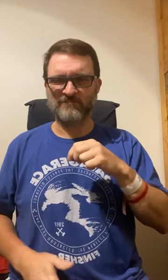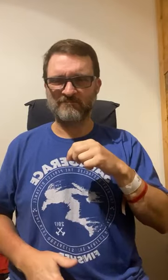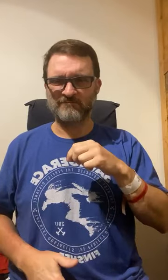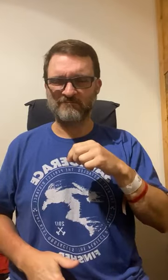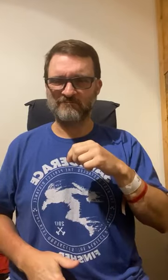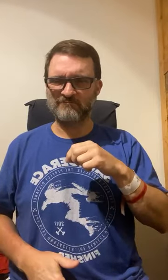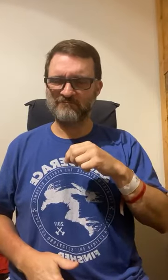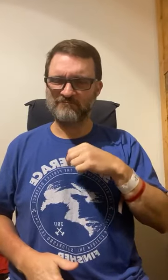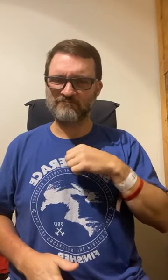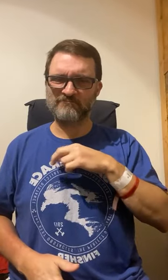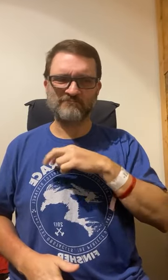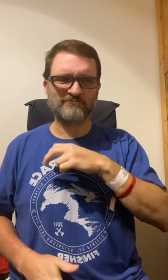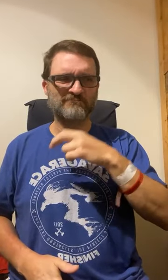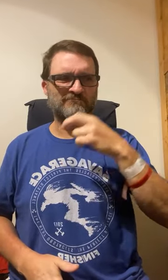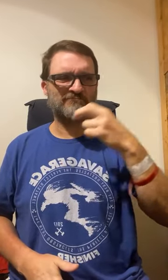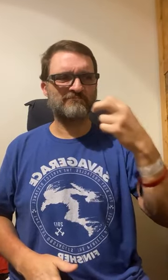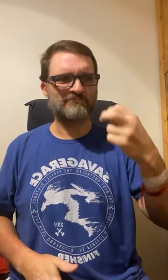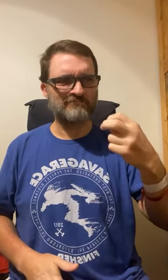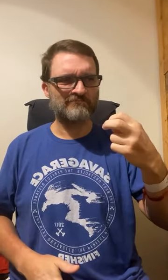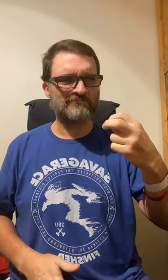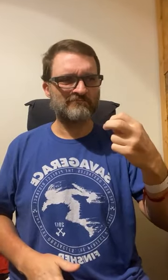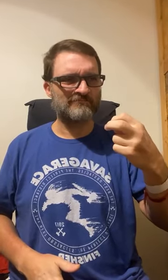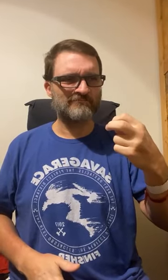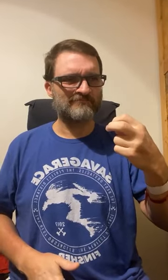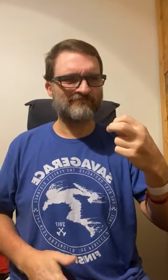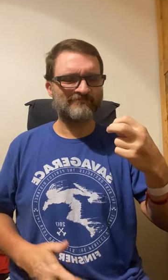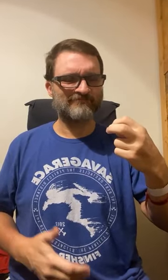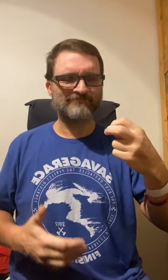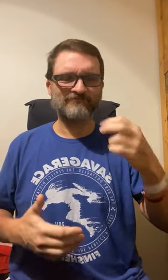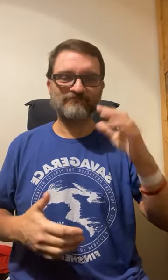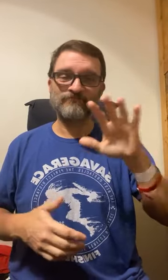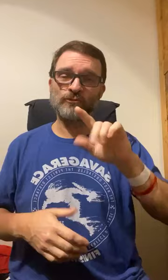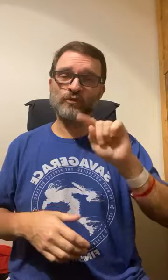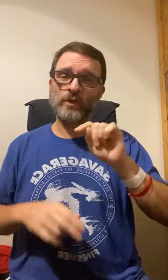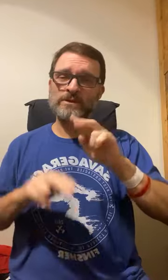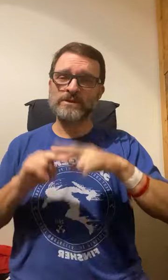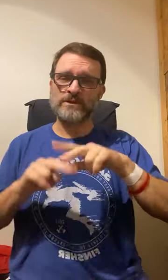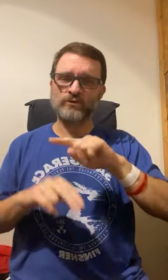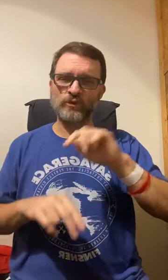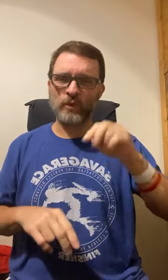One hour after 6:30 I walked to sit on the toilet.